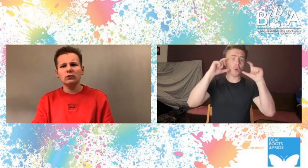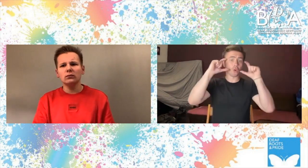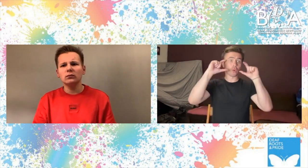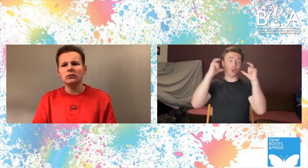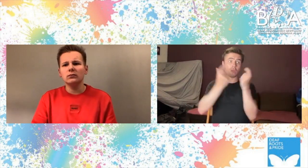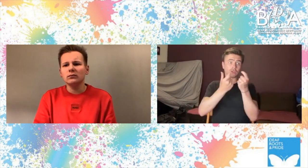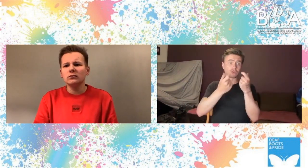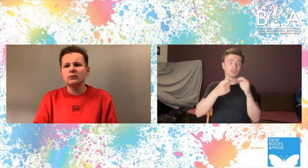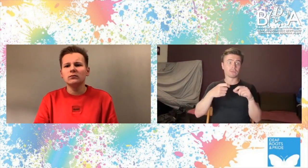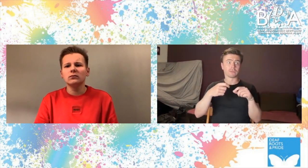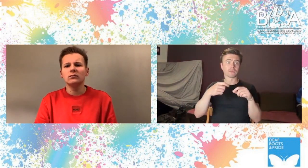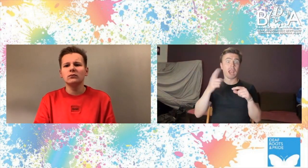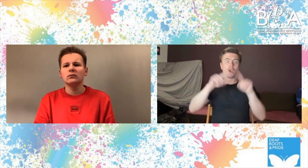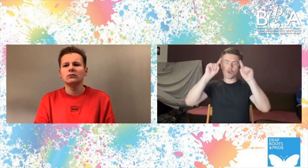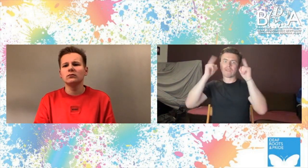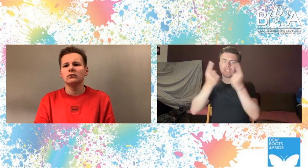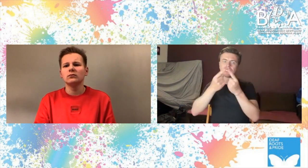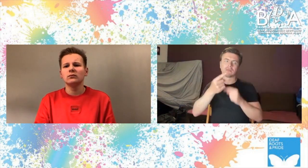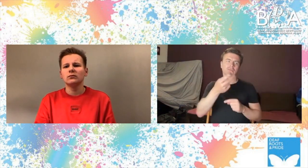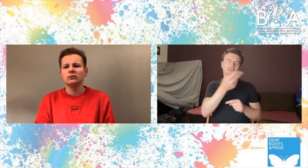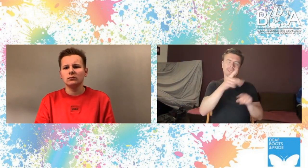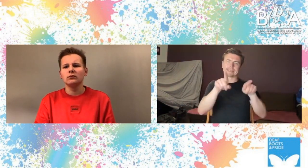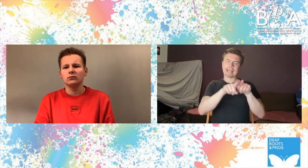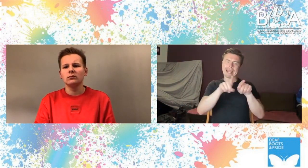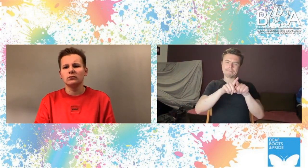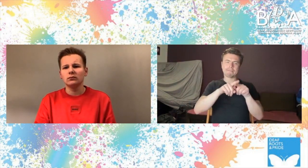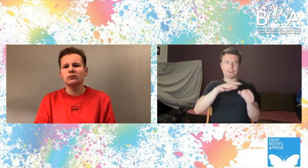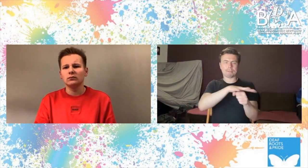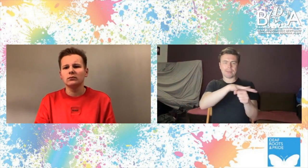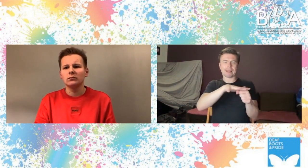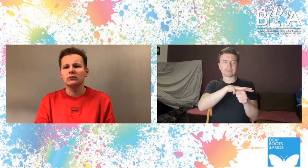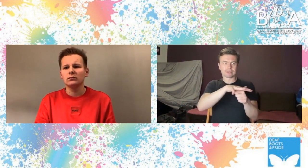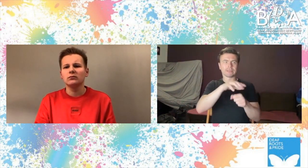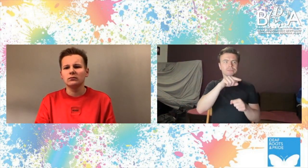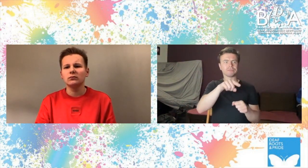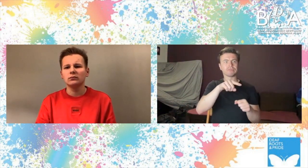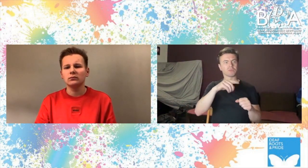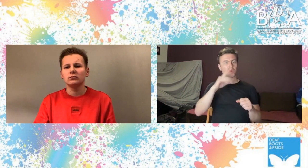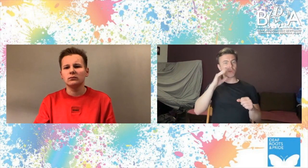Well, my college and university were both in the same place, and as soon as